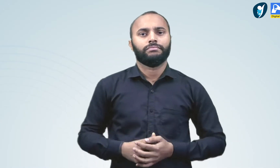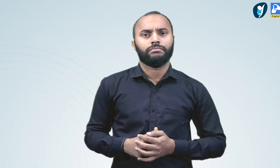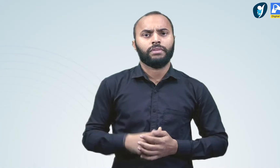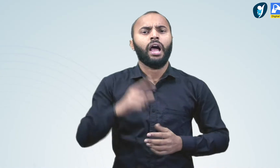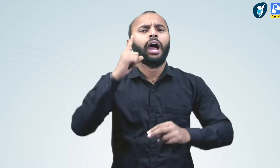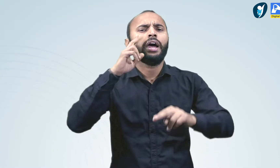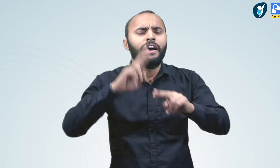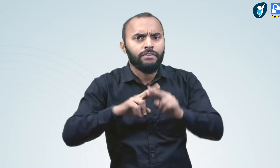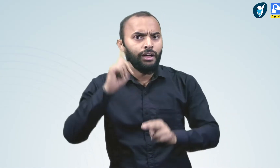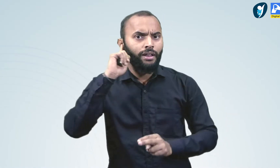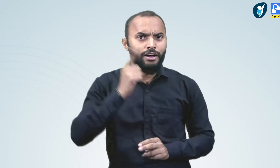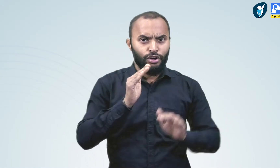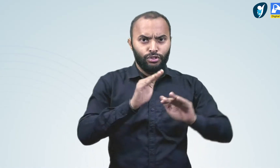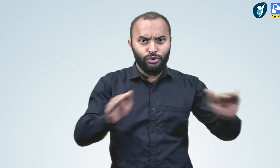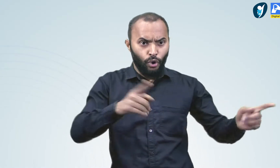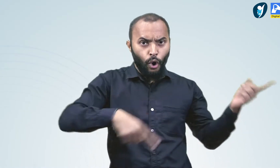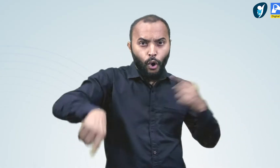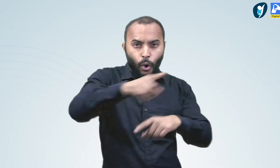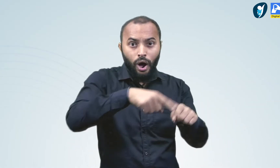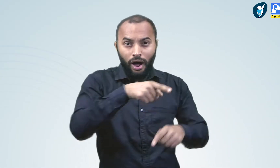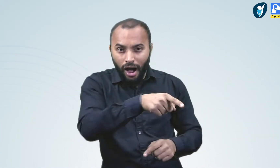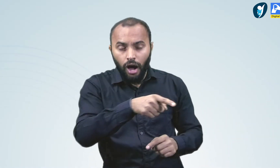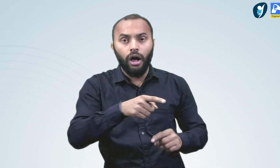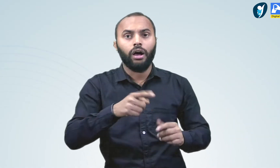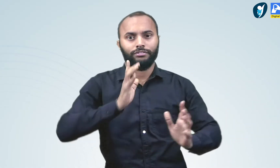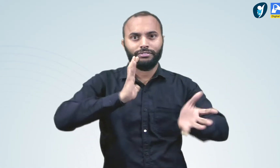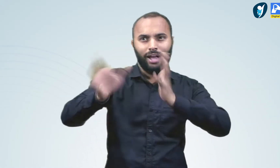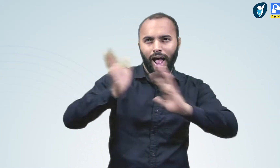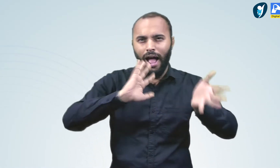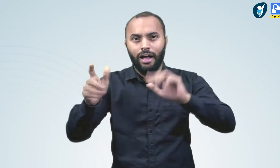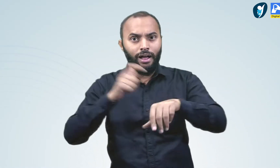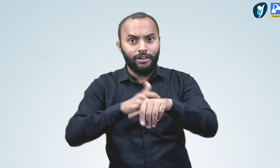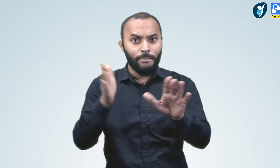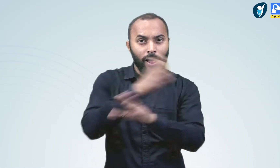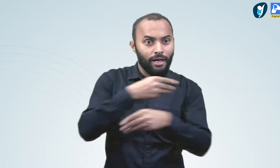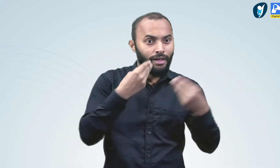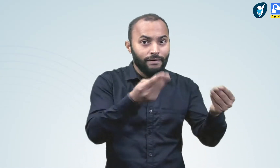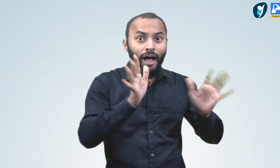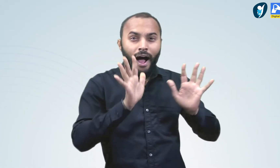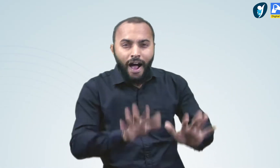If deaf children are provided early exposure to sign language